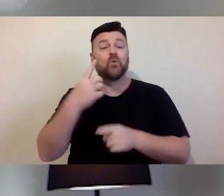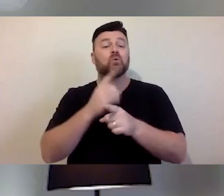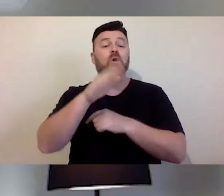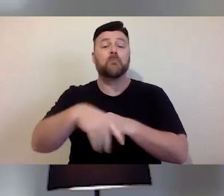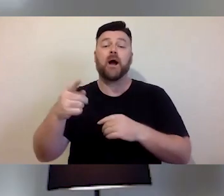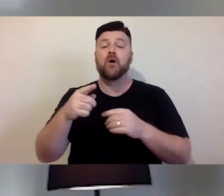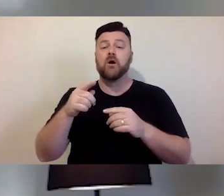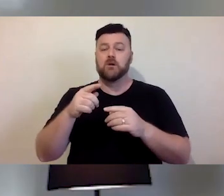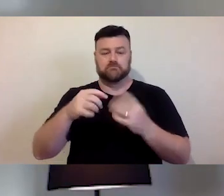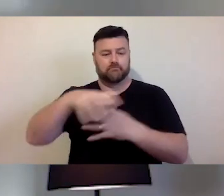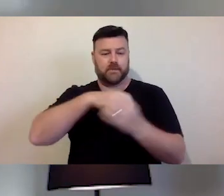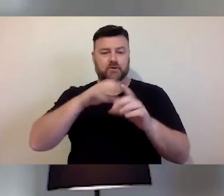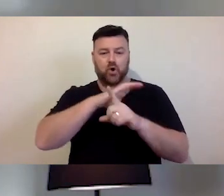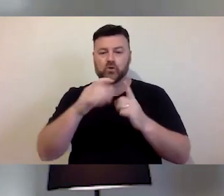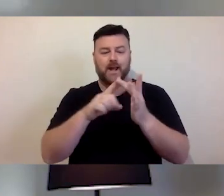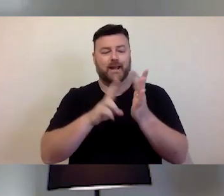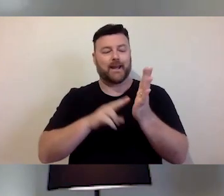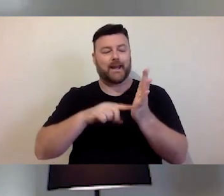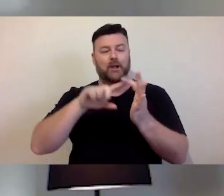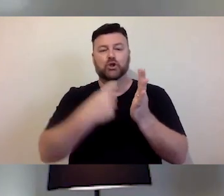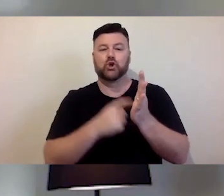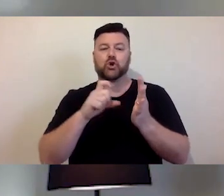My name is Ian RT Colless.